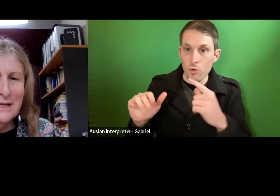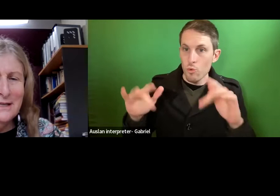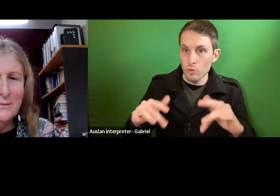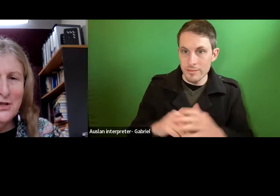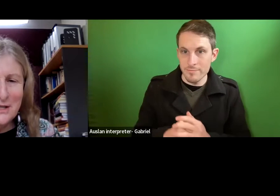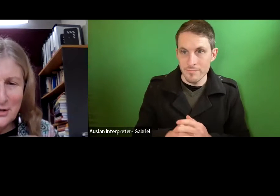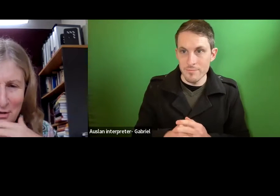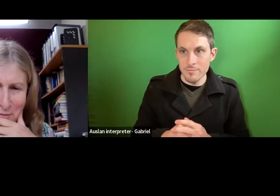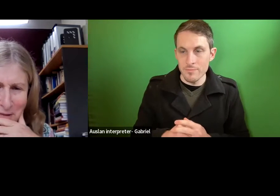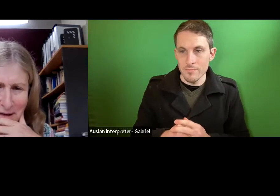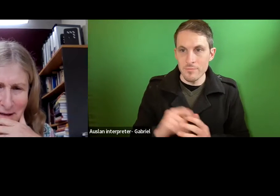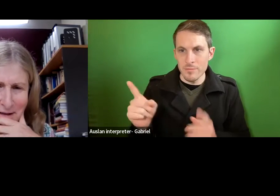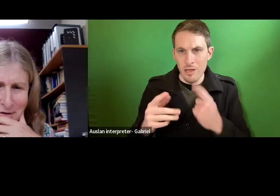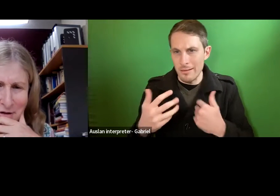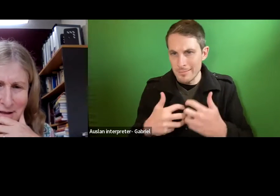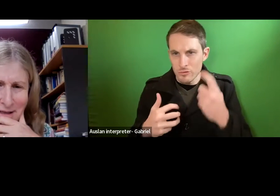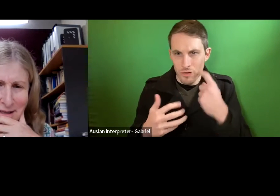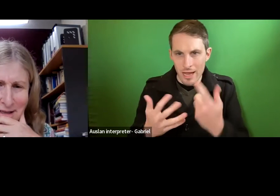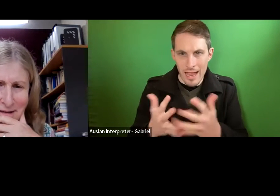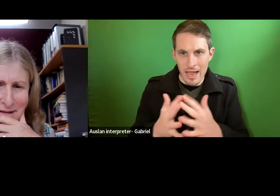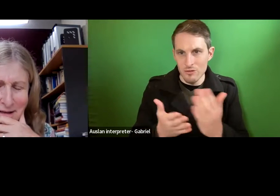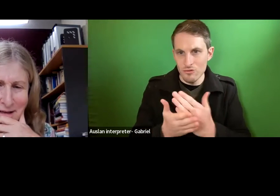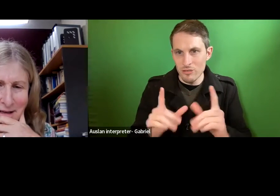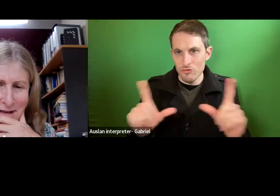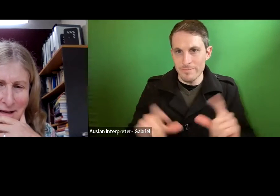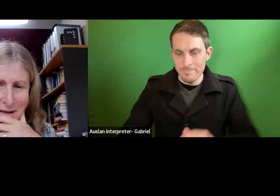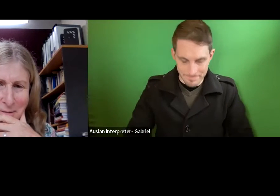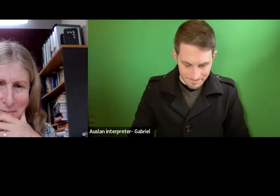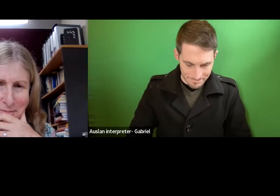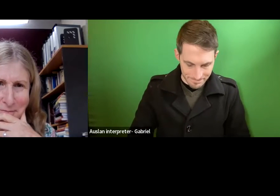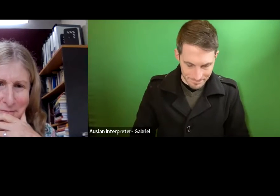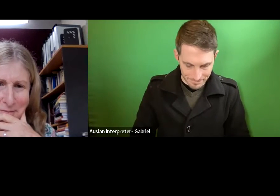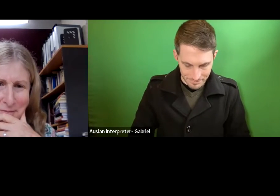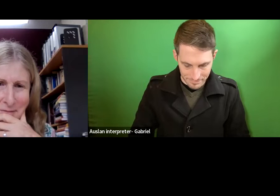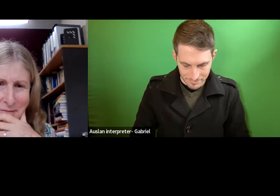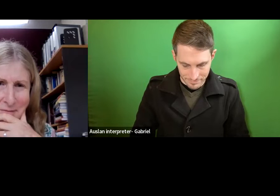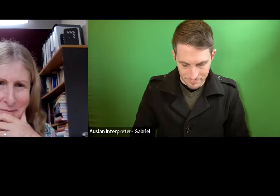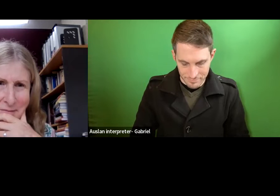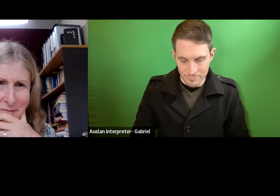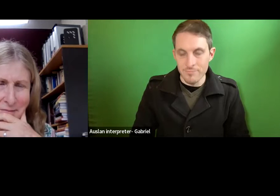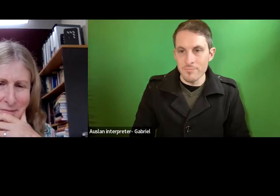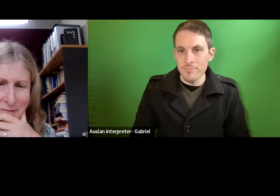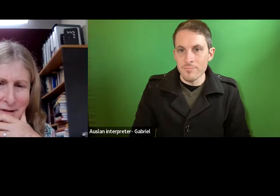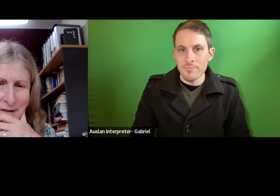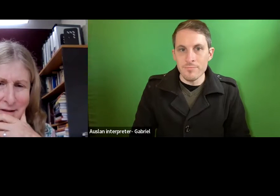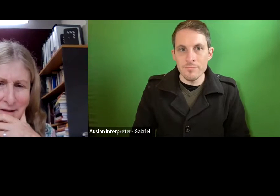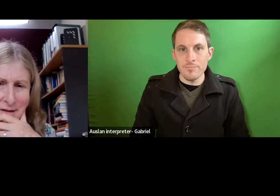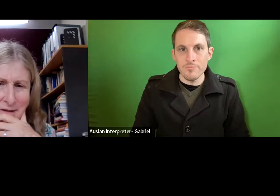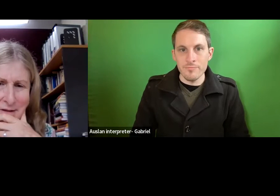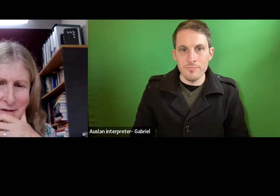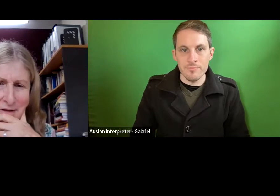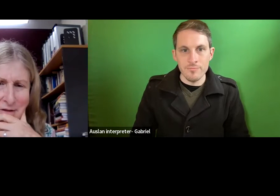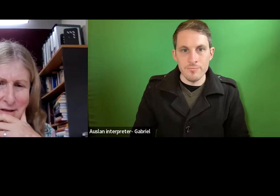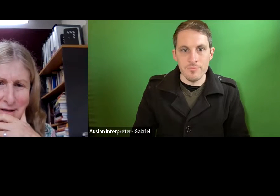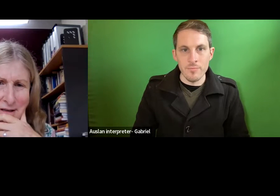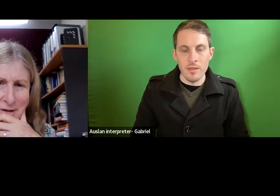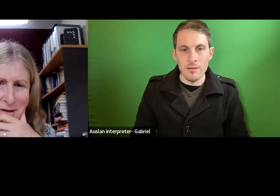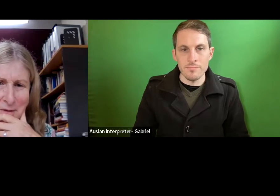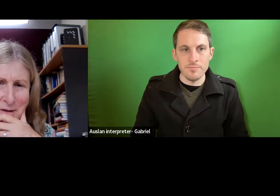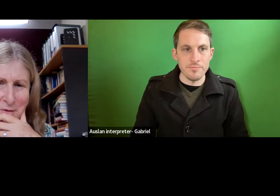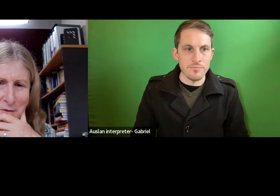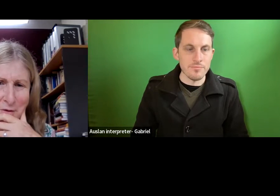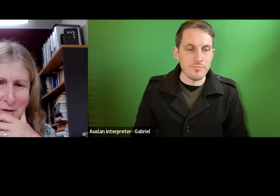Let me just go back in there and try that again. Sorry, I had it up there before